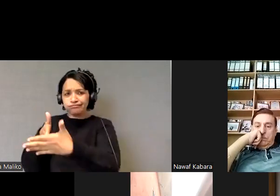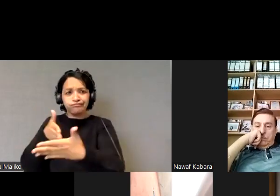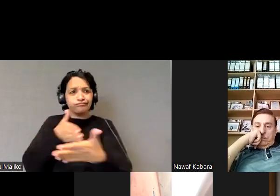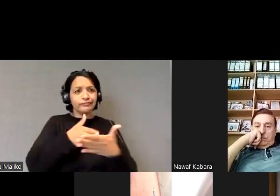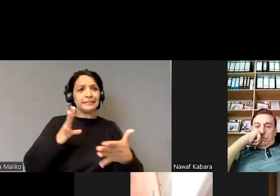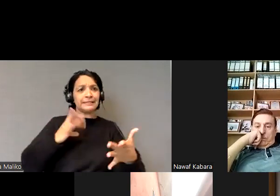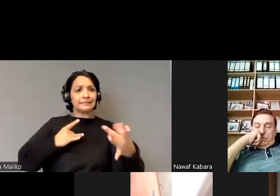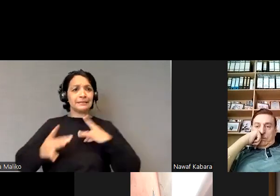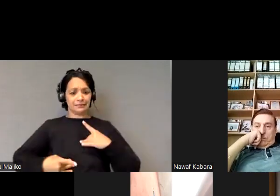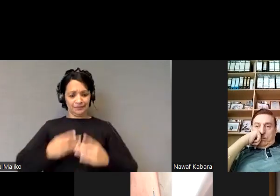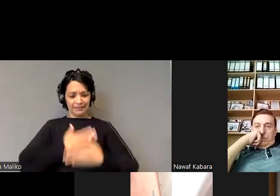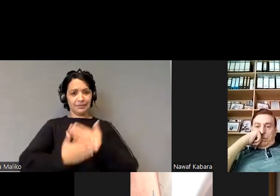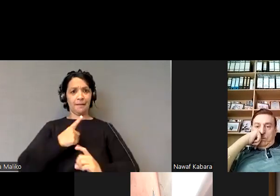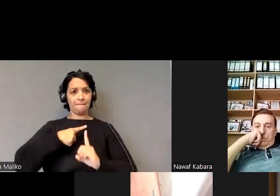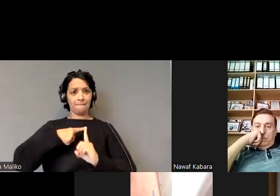conflict breaks out.